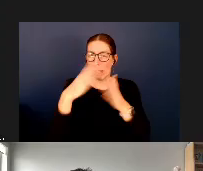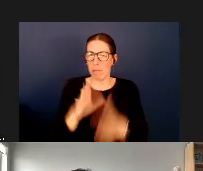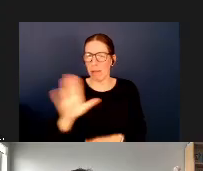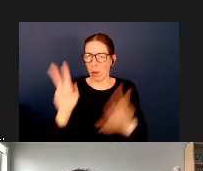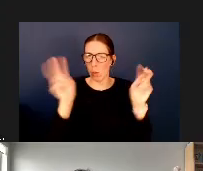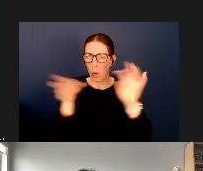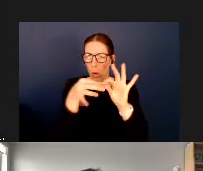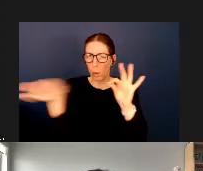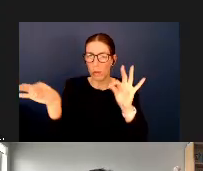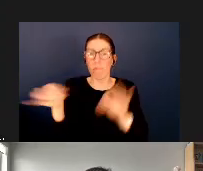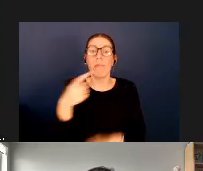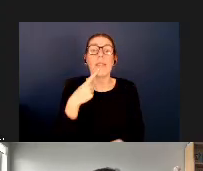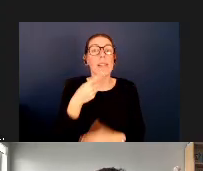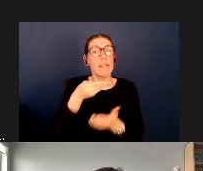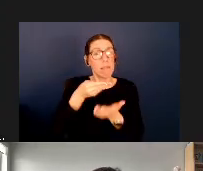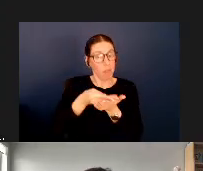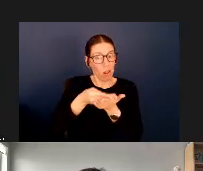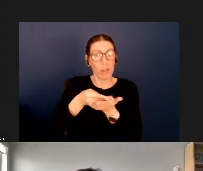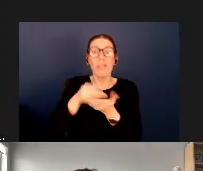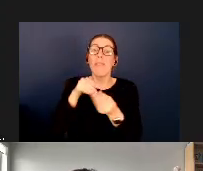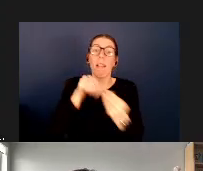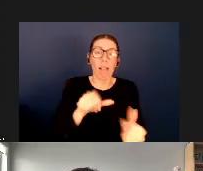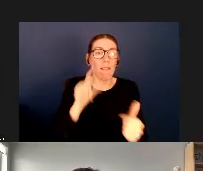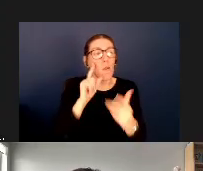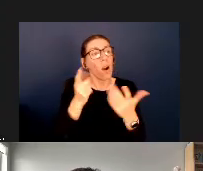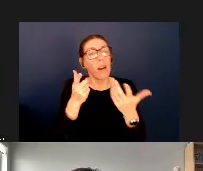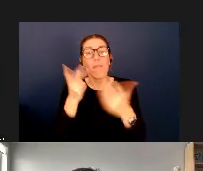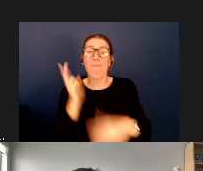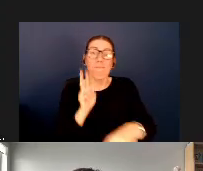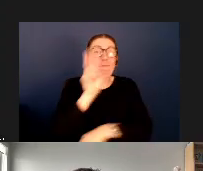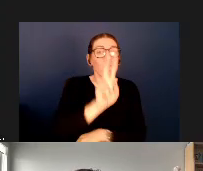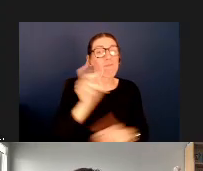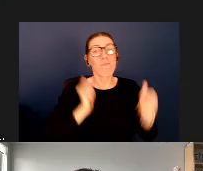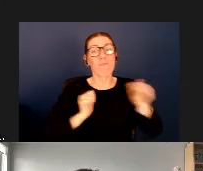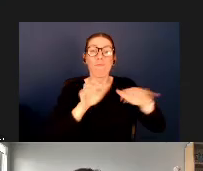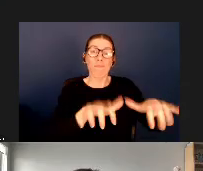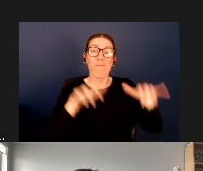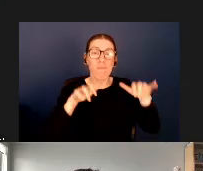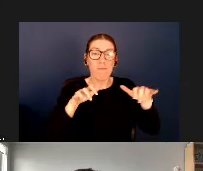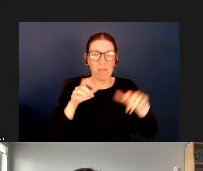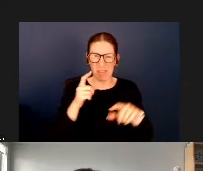being spent on say concerts, it's the meaningful things that are going to sustain clients that are